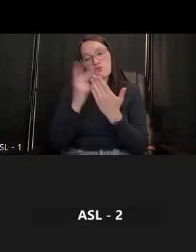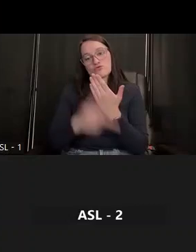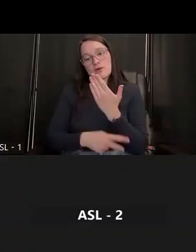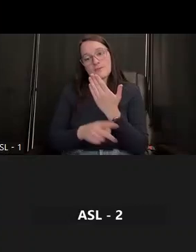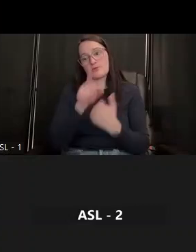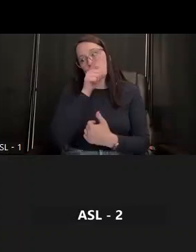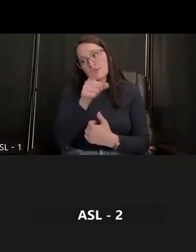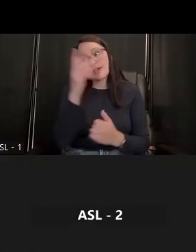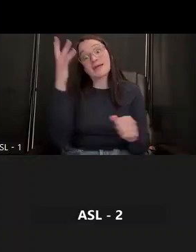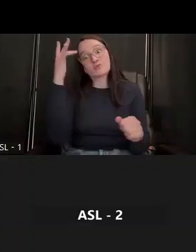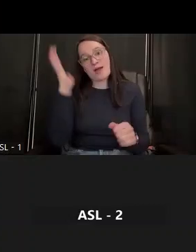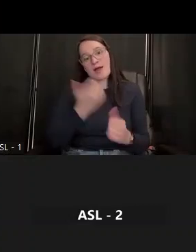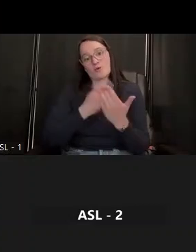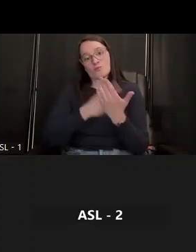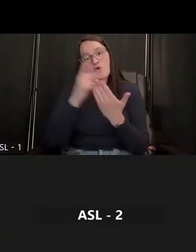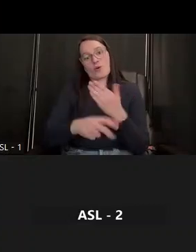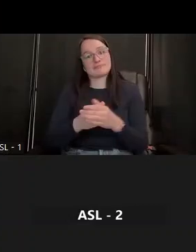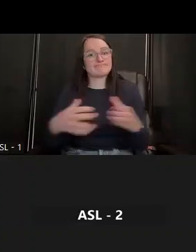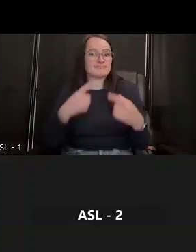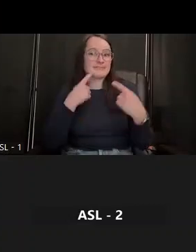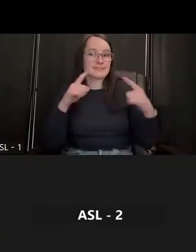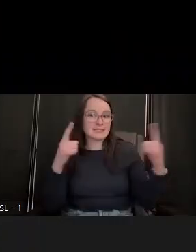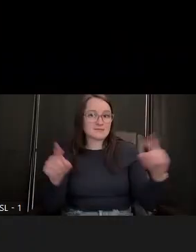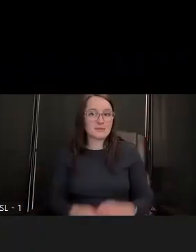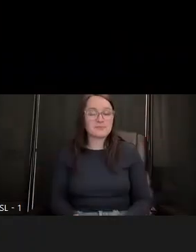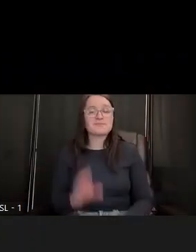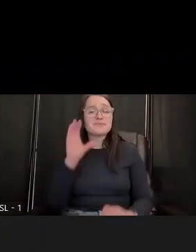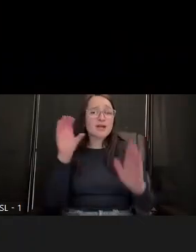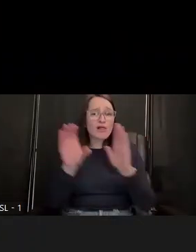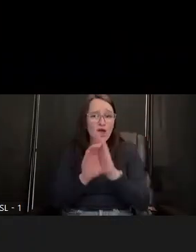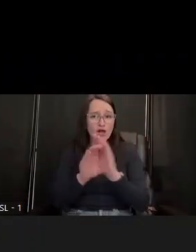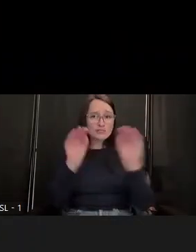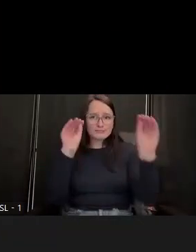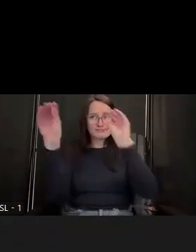program. The collage of photographs is not just something that we got off the internet. These